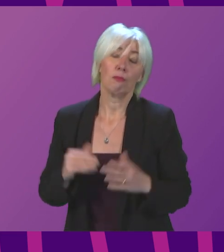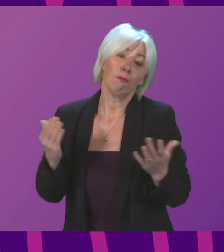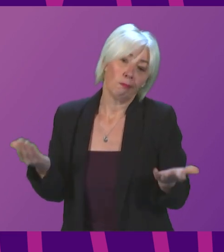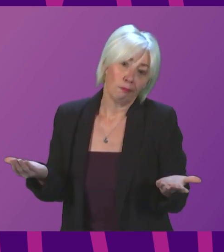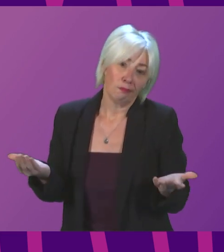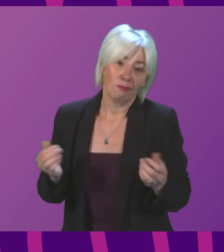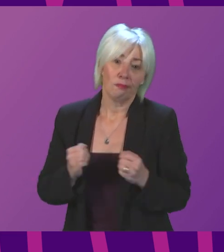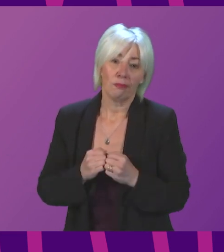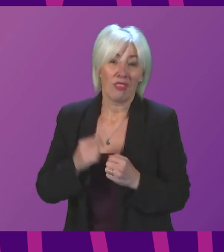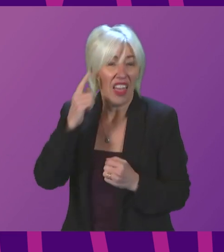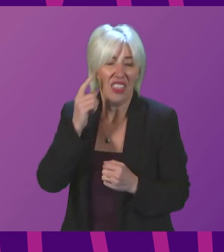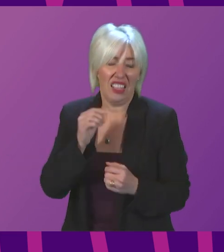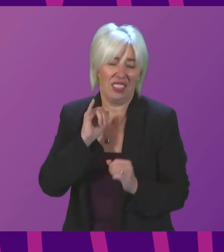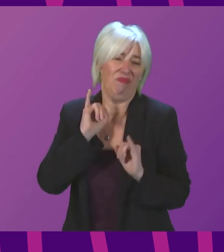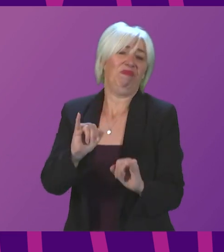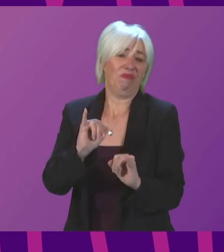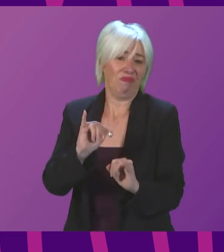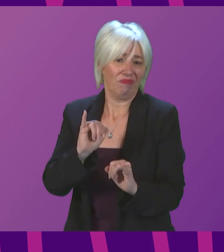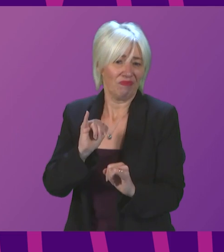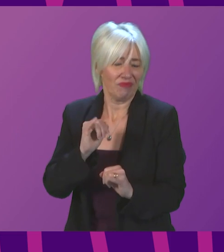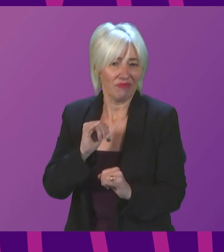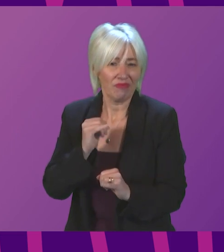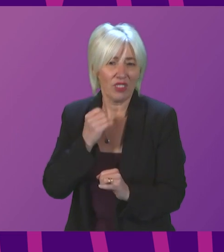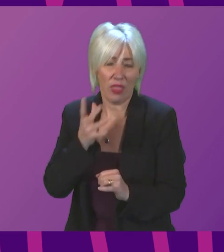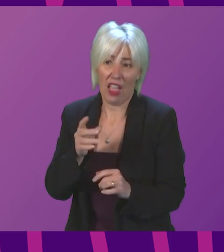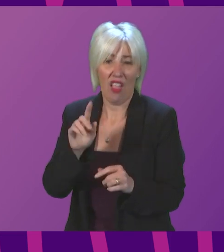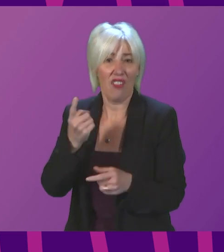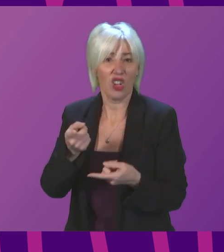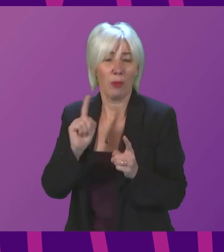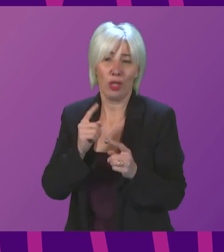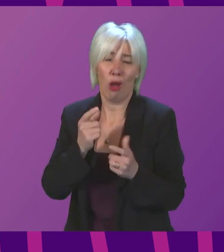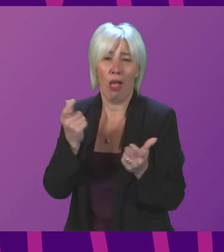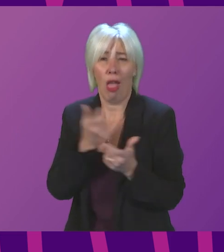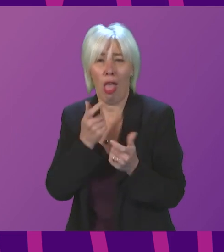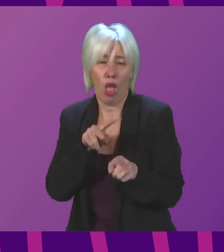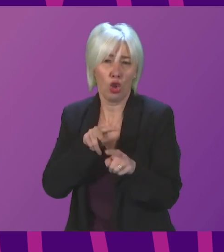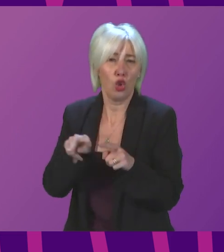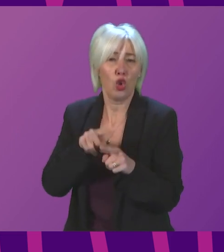It is disgusting that the First Minister joked and laughed about a comment by one of her